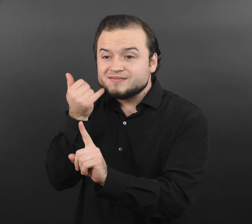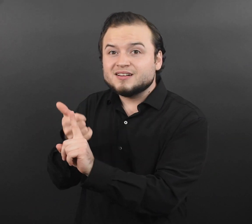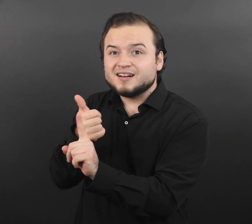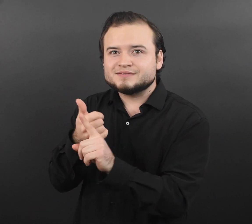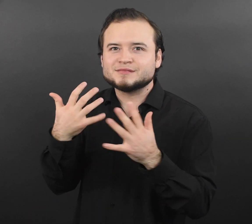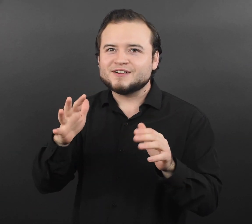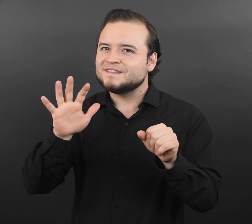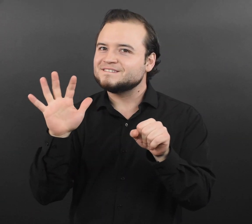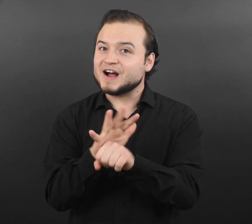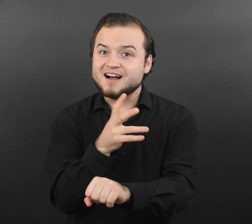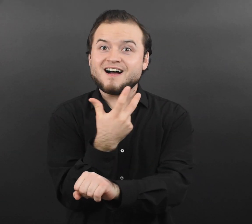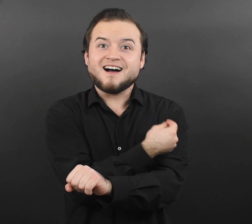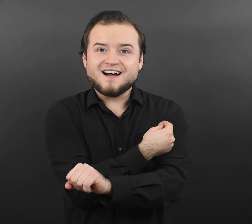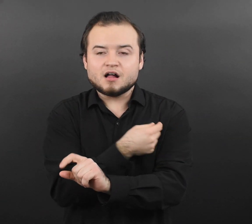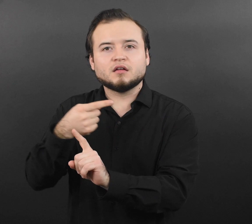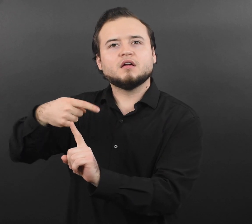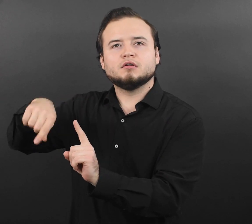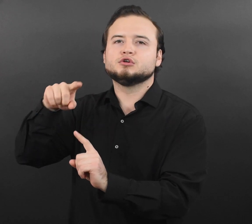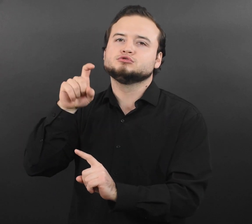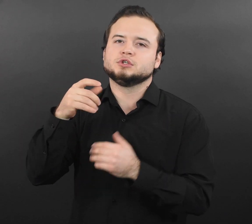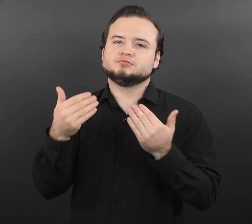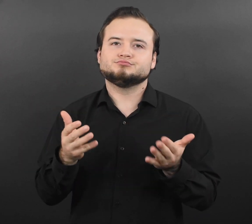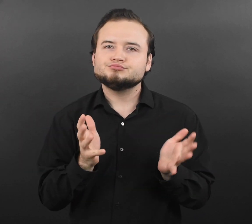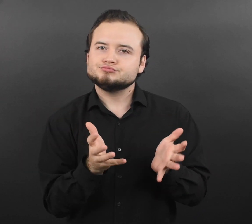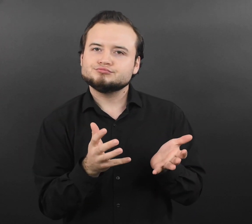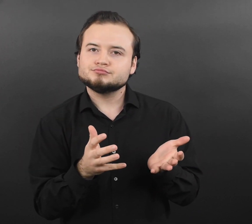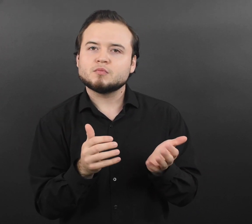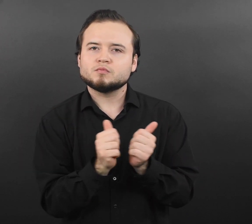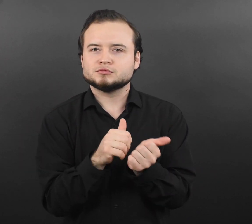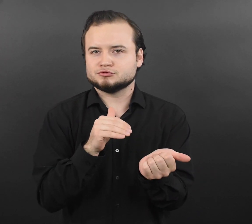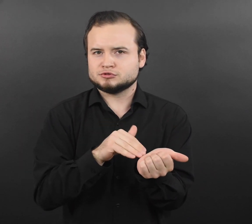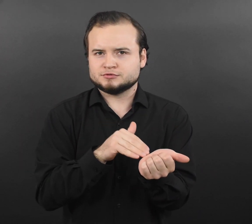Immunocompromised people, even if fully vaccinated, should talk to their health